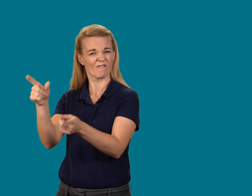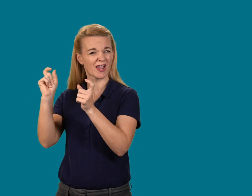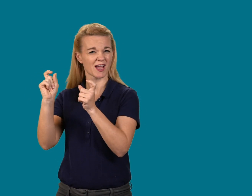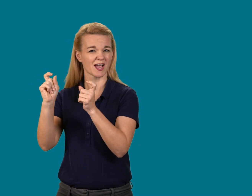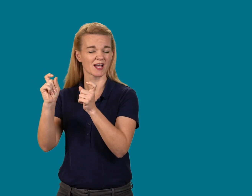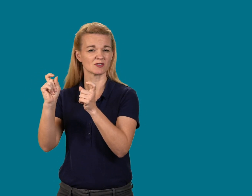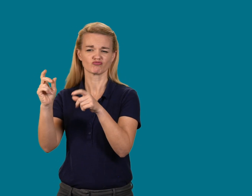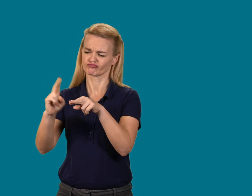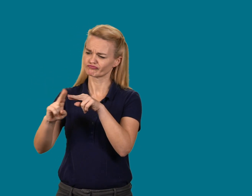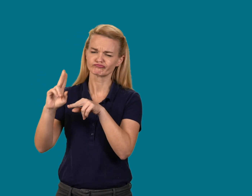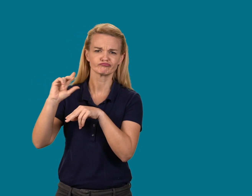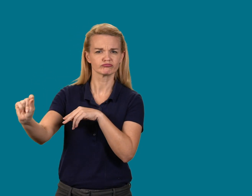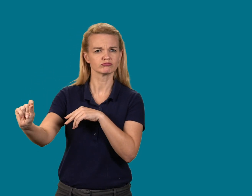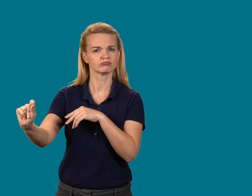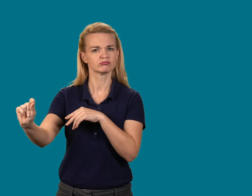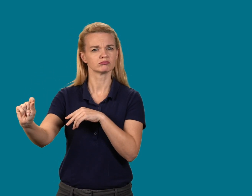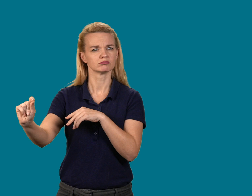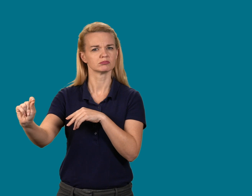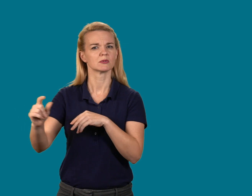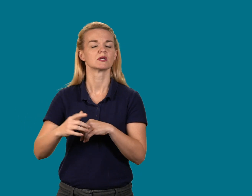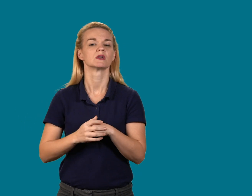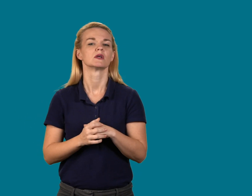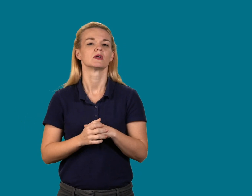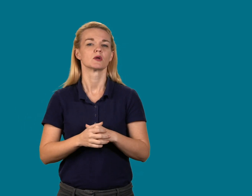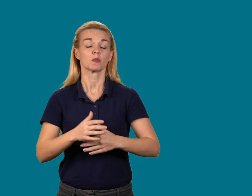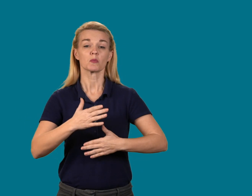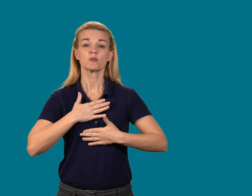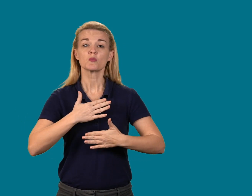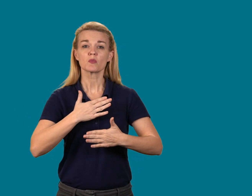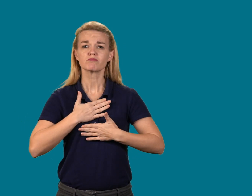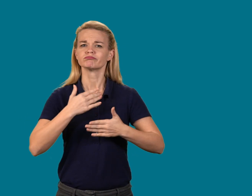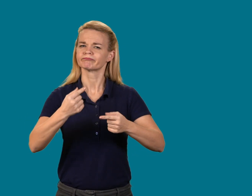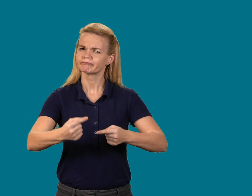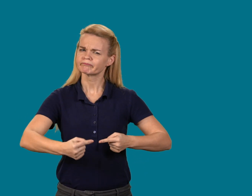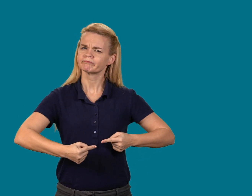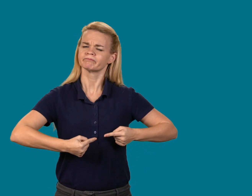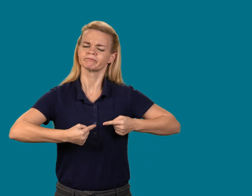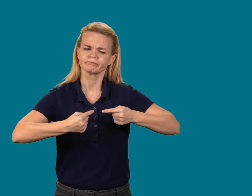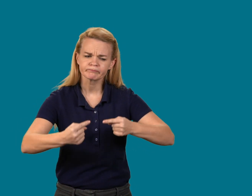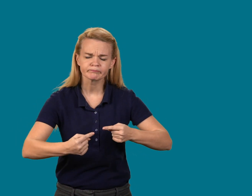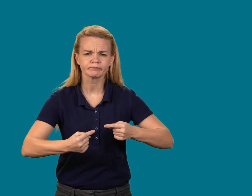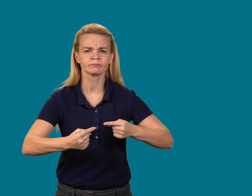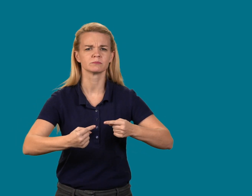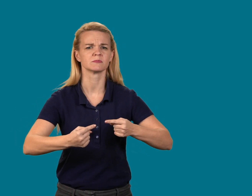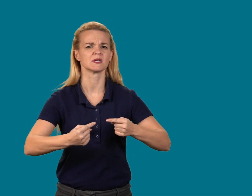seek emergency medical care immediately--trouble breathing,